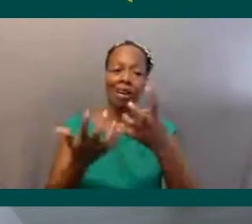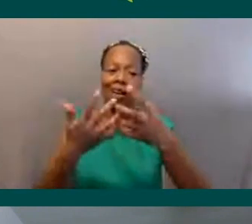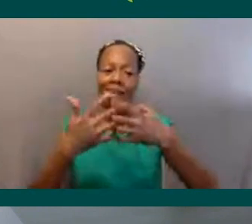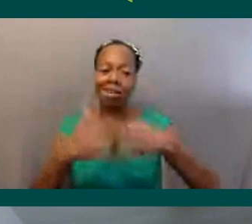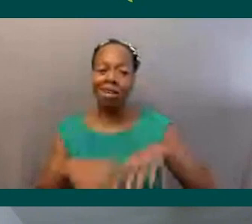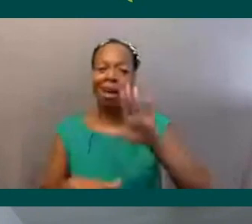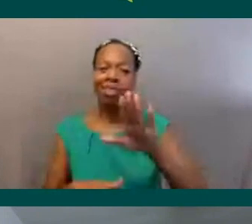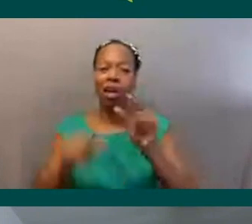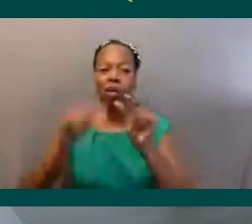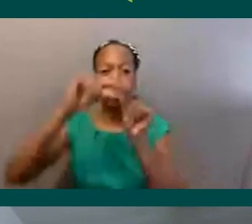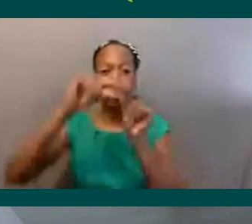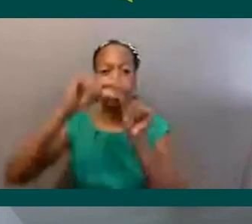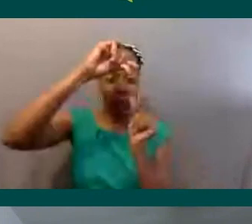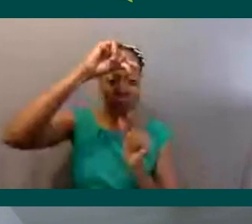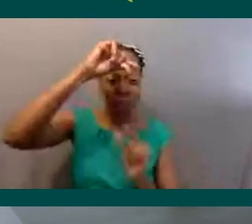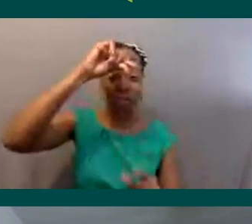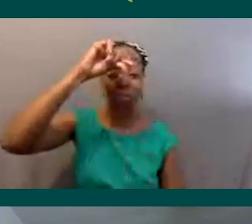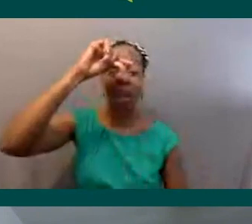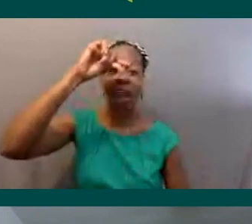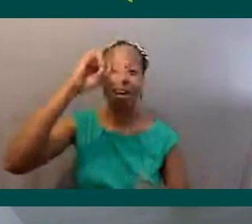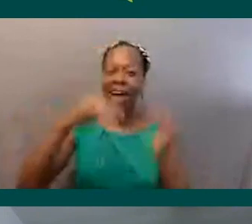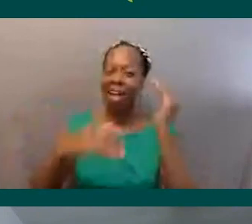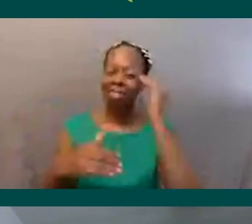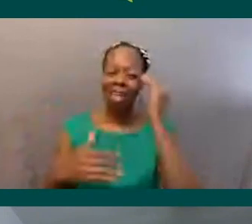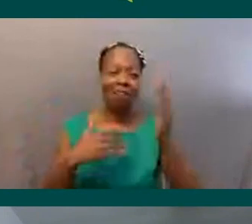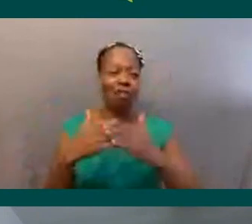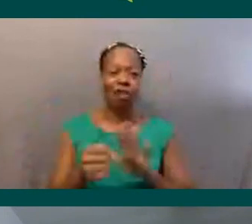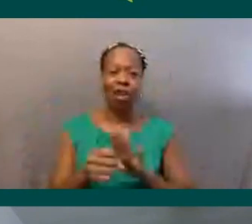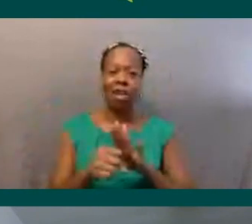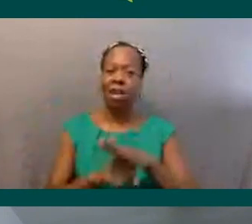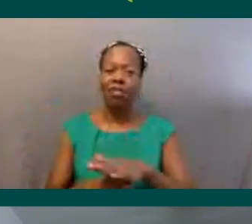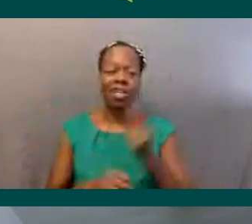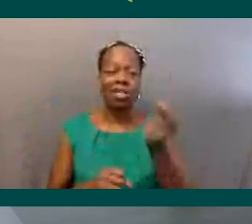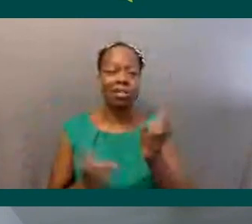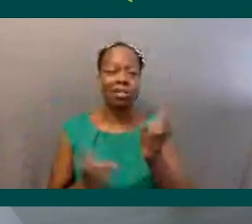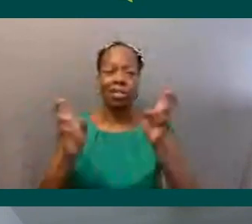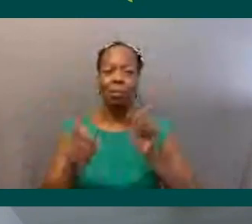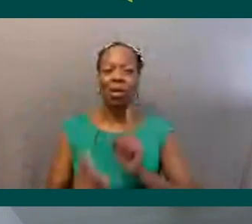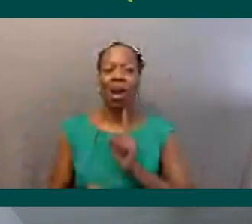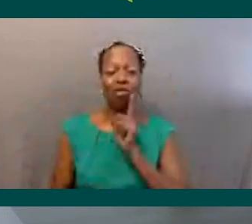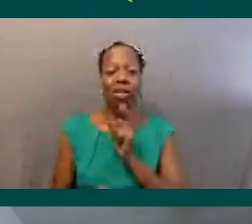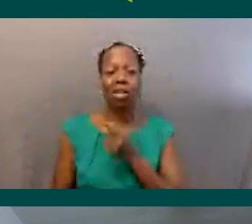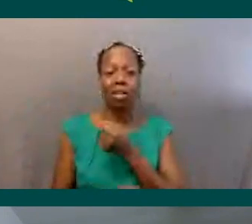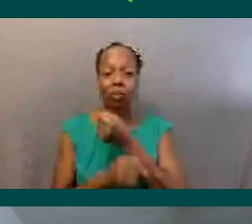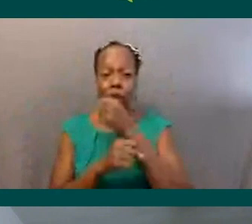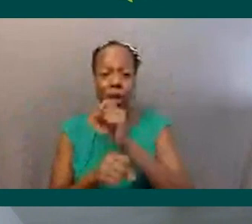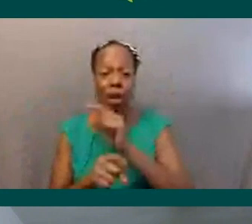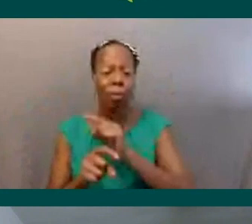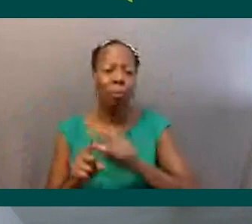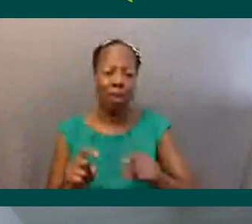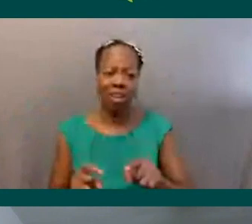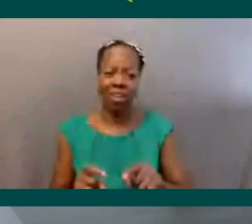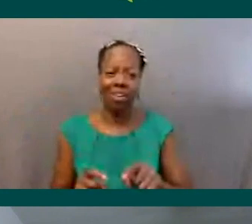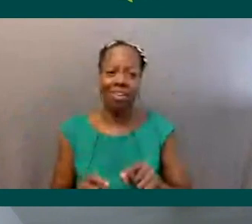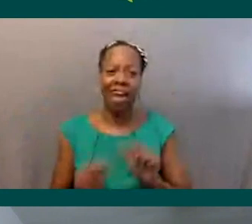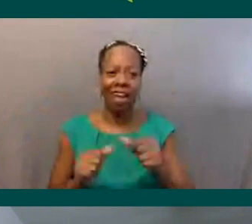Yeah, no, absolutely. Obviously, it is really individualized, so whenever you would be thinking about a intervention plan